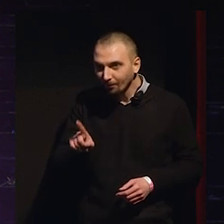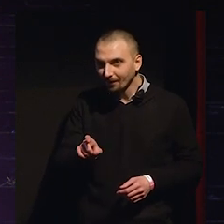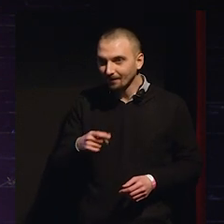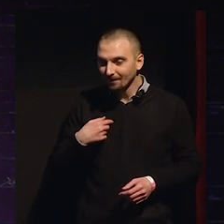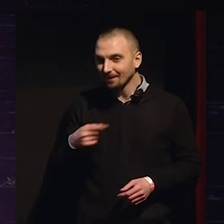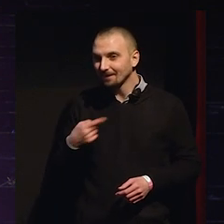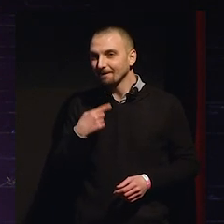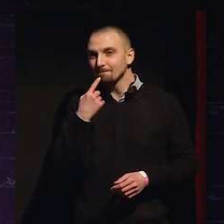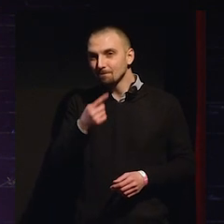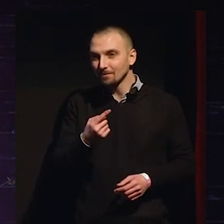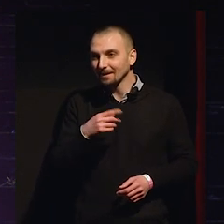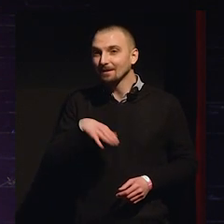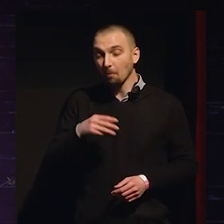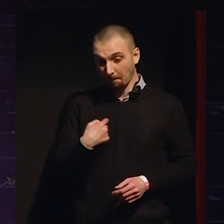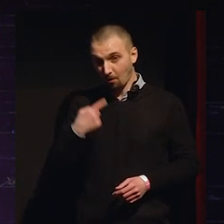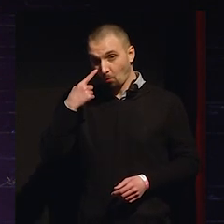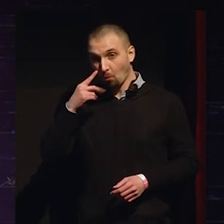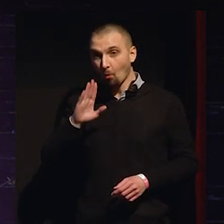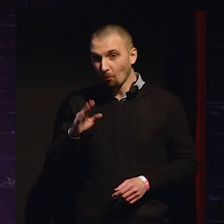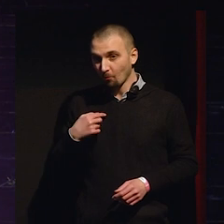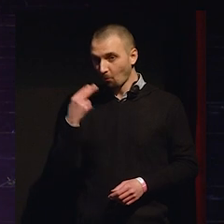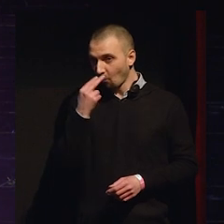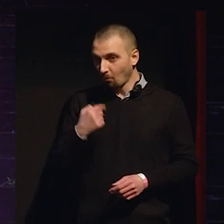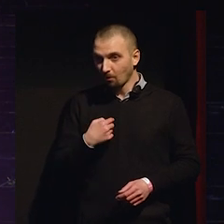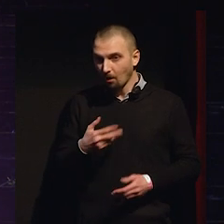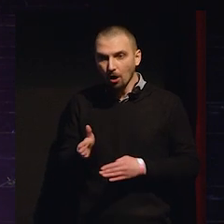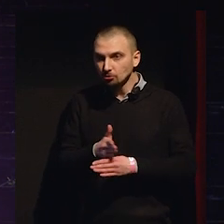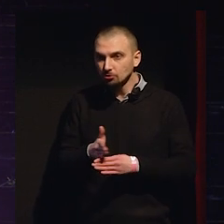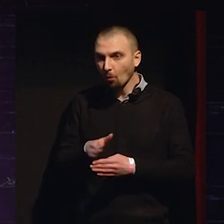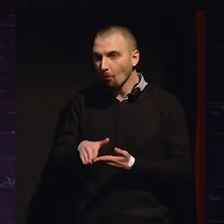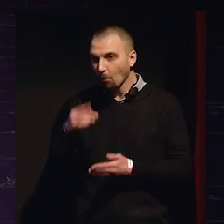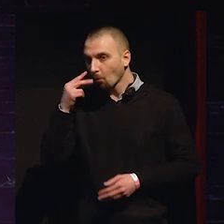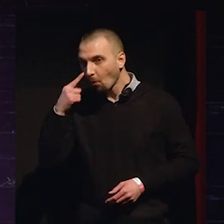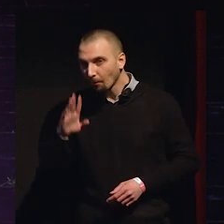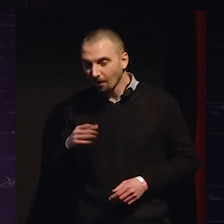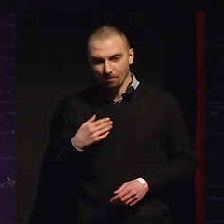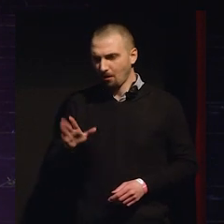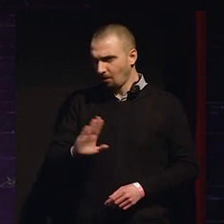I go calmly: “Well, *I* don’t see” “Oh, but why does your dog not see?” “*I* don’t see!”